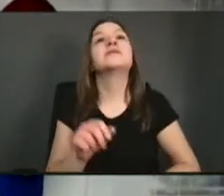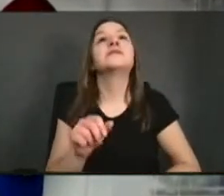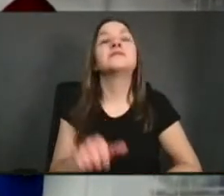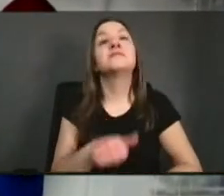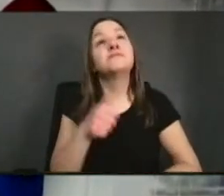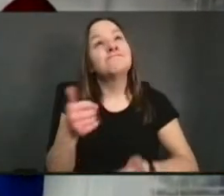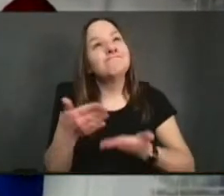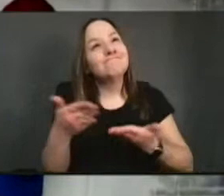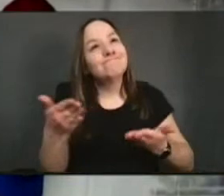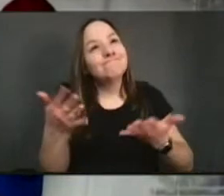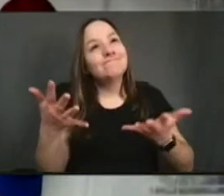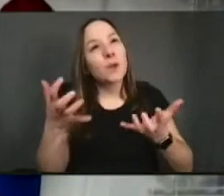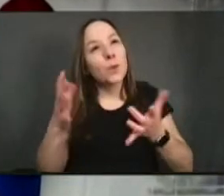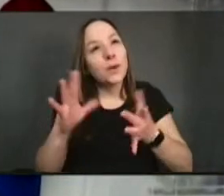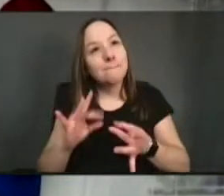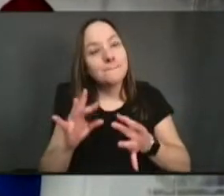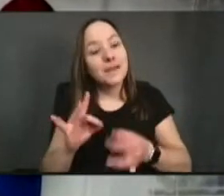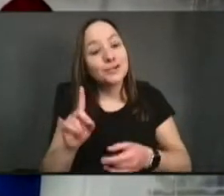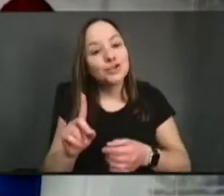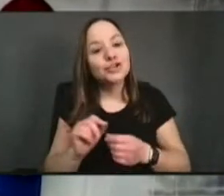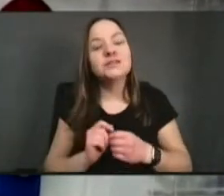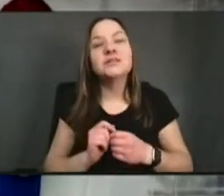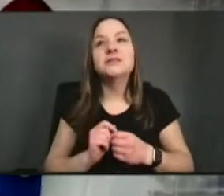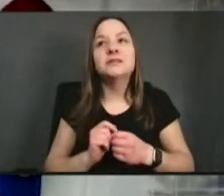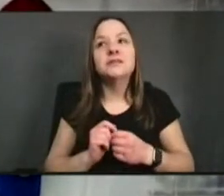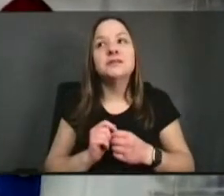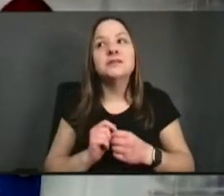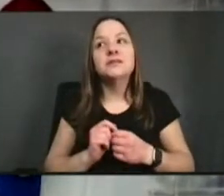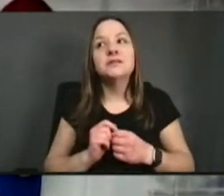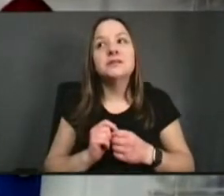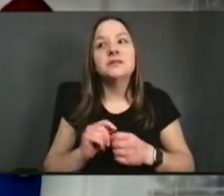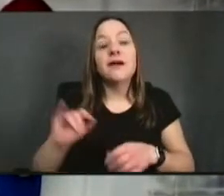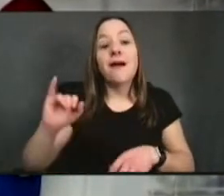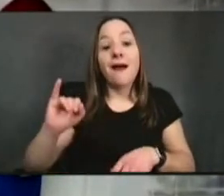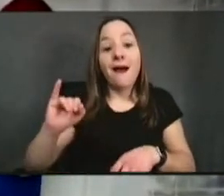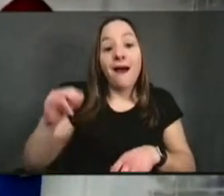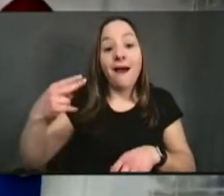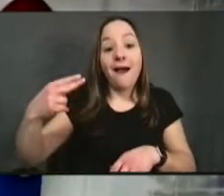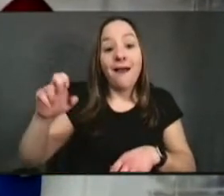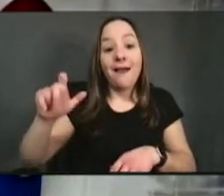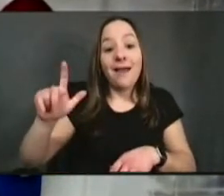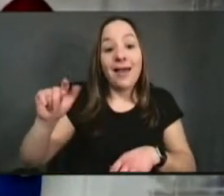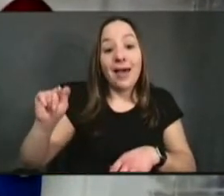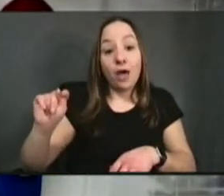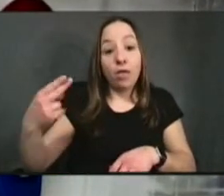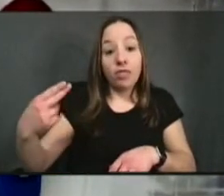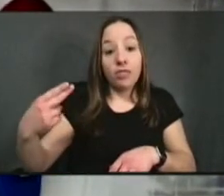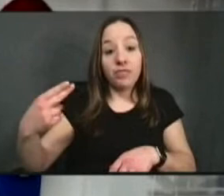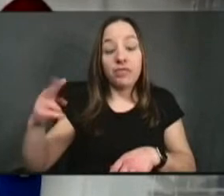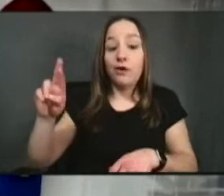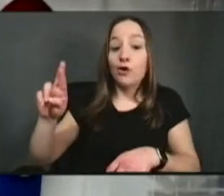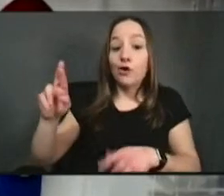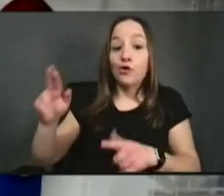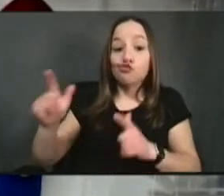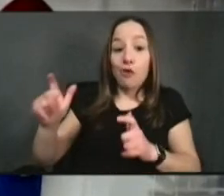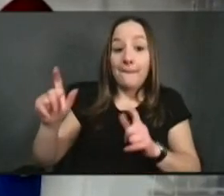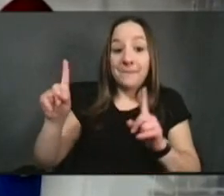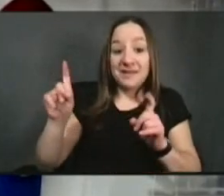other, um Thing that I wanted to